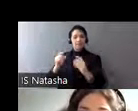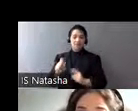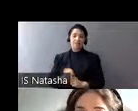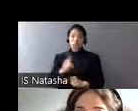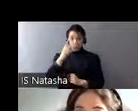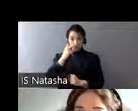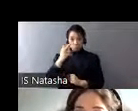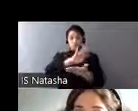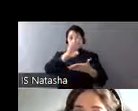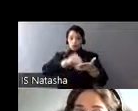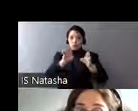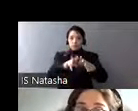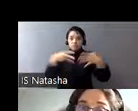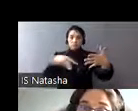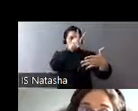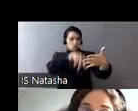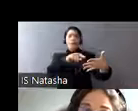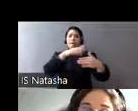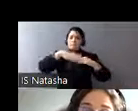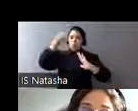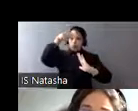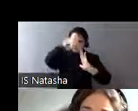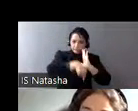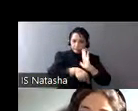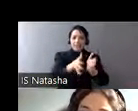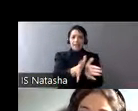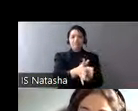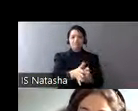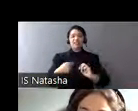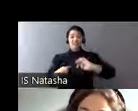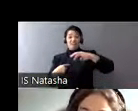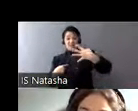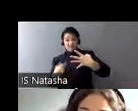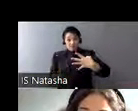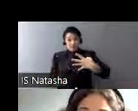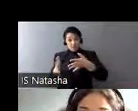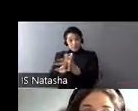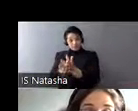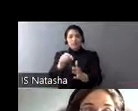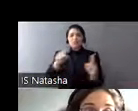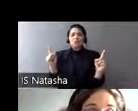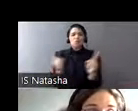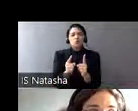reported, but these are some examples that we could compile.